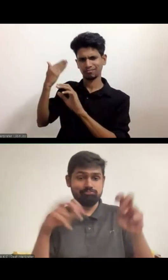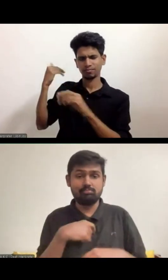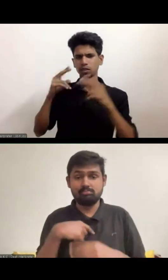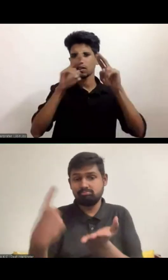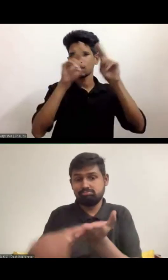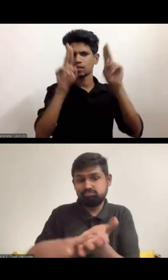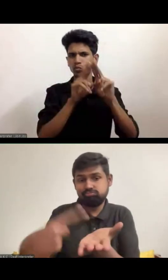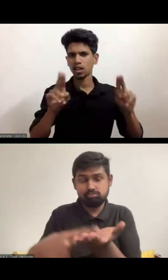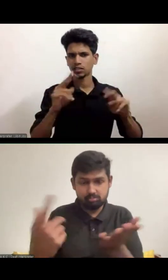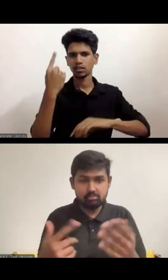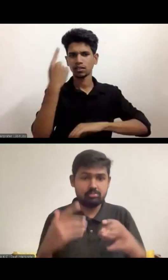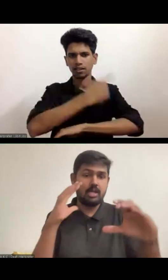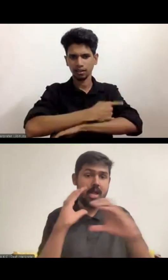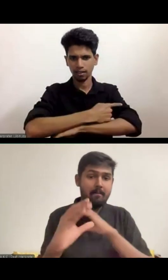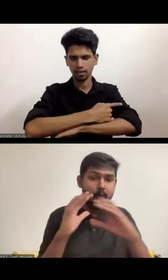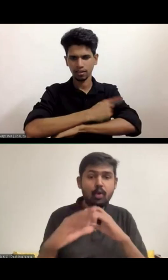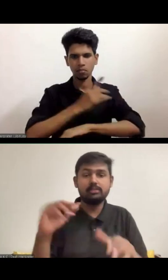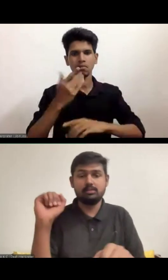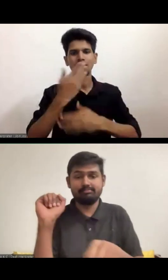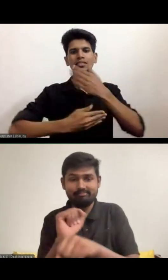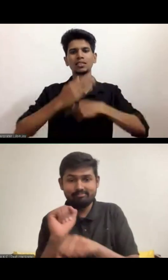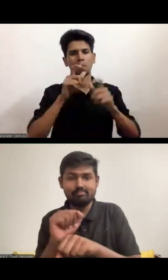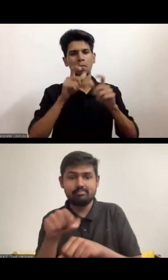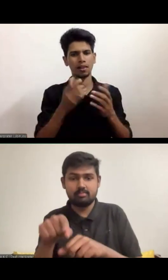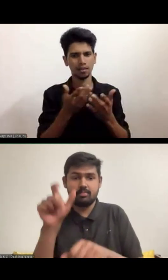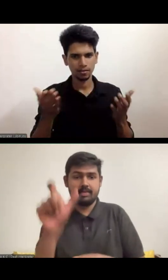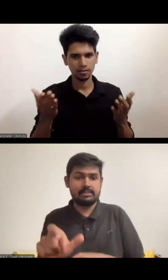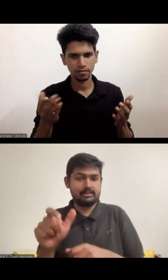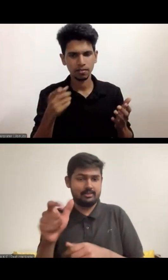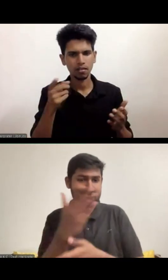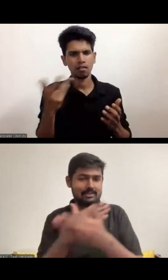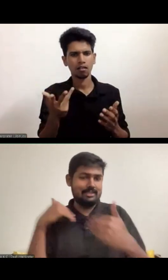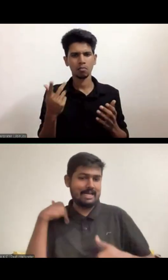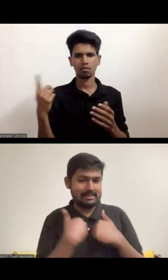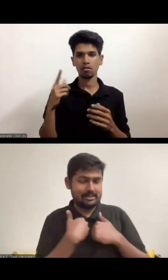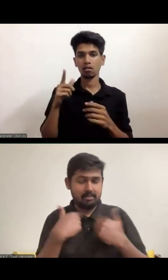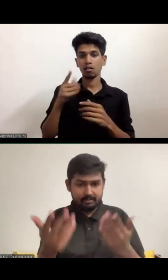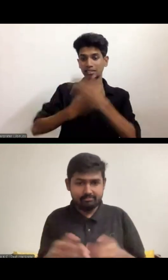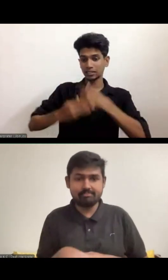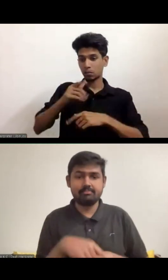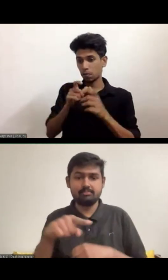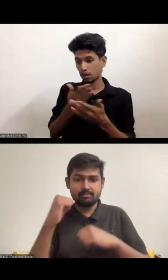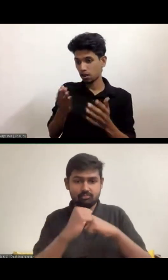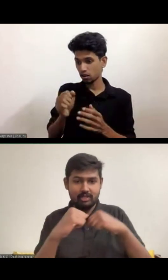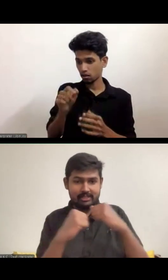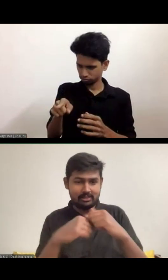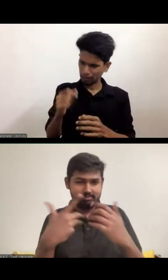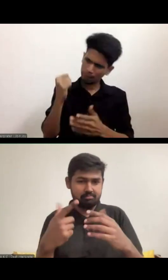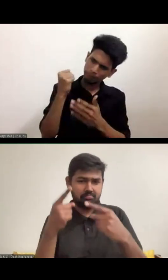Disability was amplifying the leadership of persons with disability for an inclusive and inclusive and sustainable future.